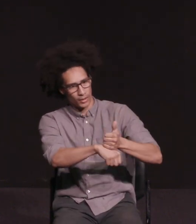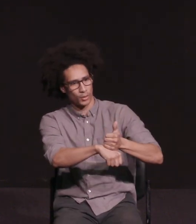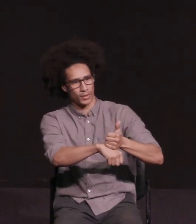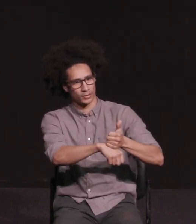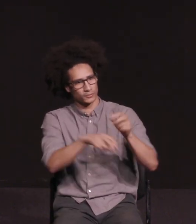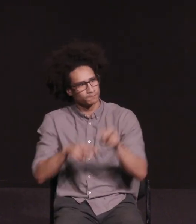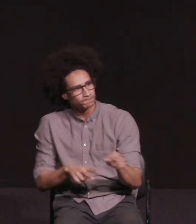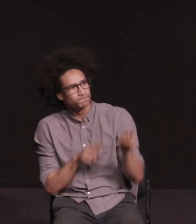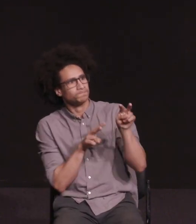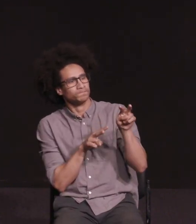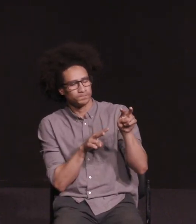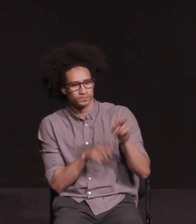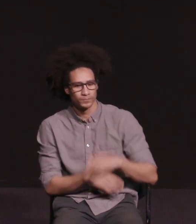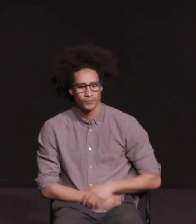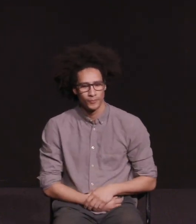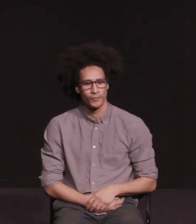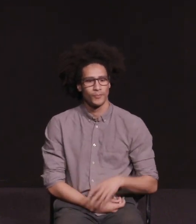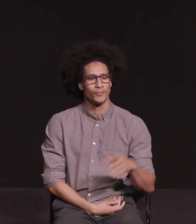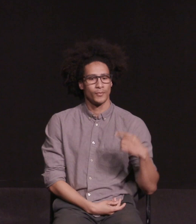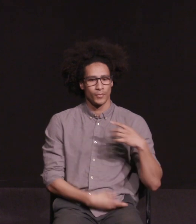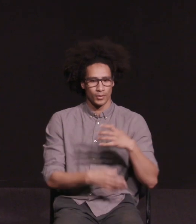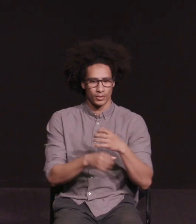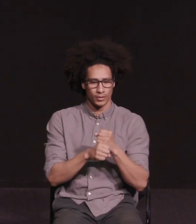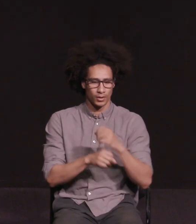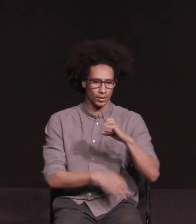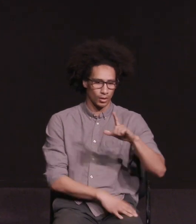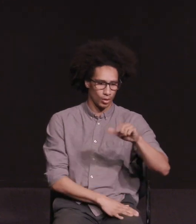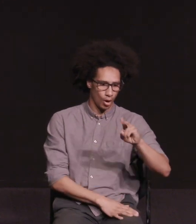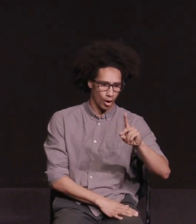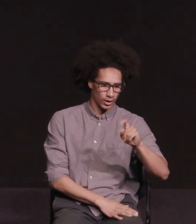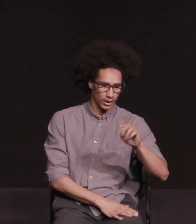Lifetime Achievement went to Claudette McLinn.